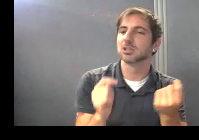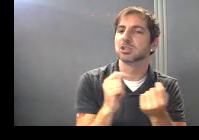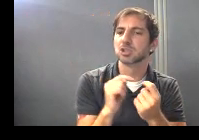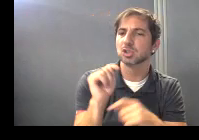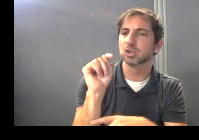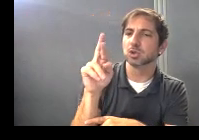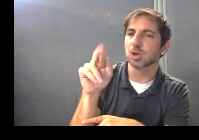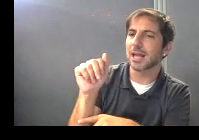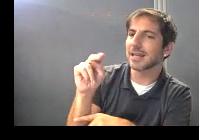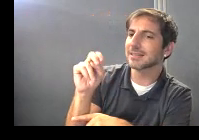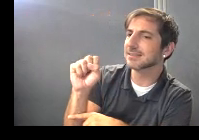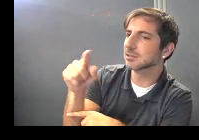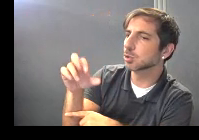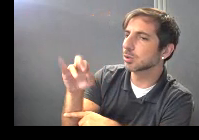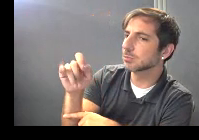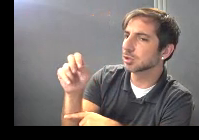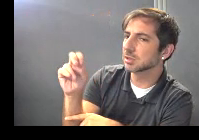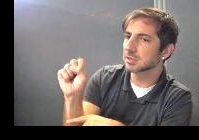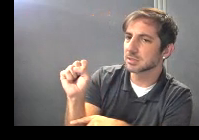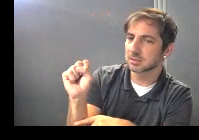IMPORTANT FOR THINGS LIKE PODCASTS OR RADIO SHOWS.